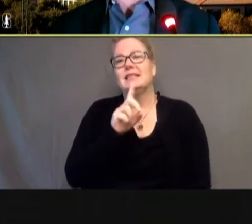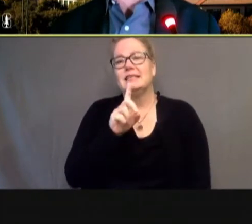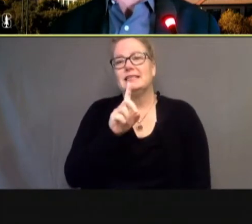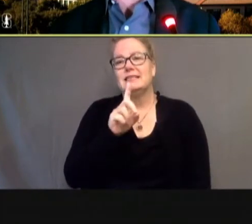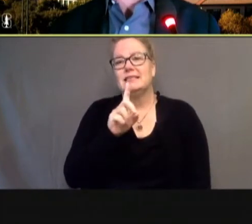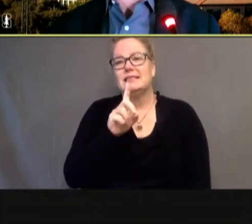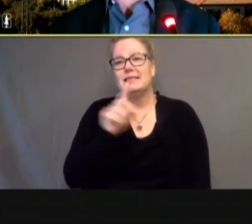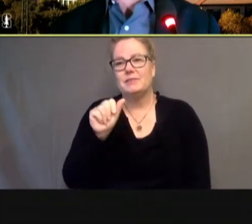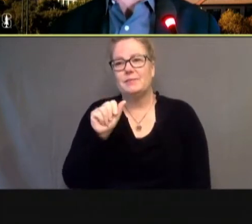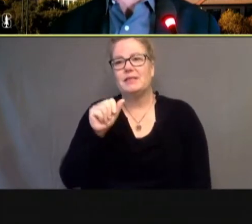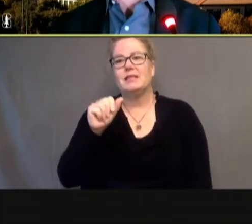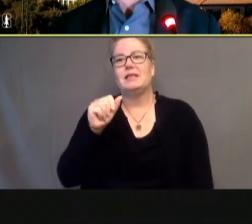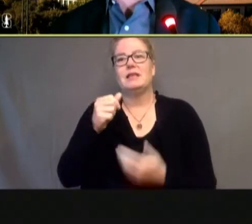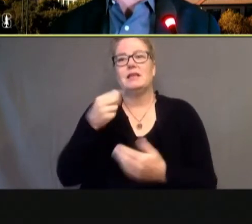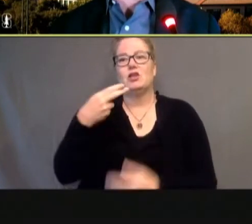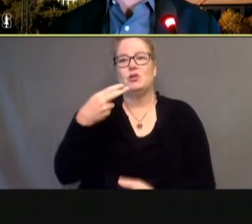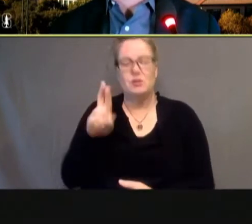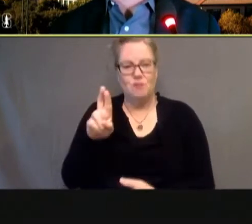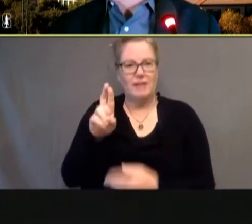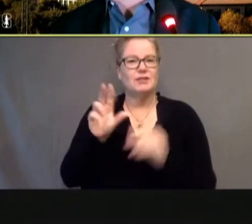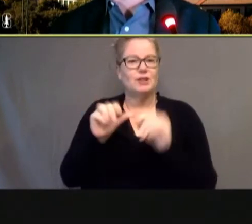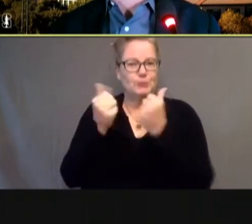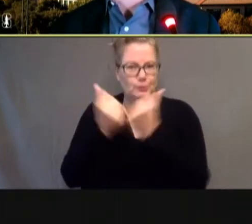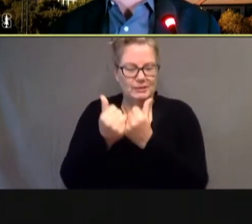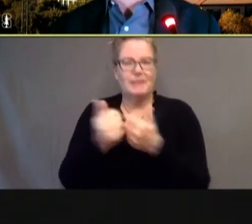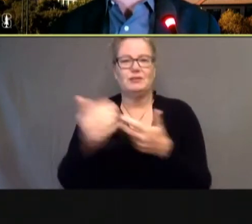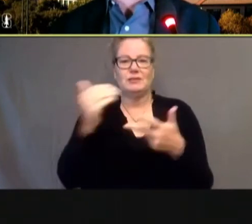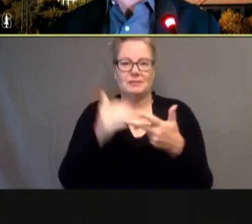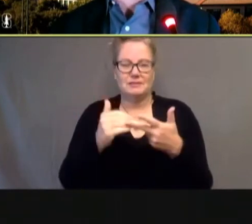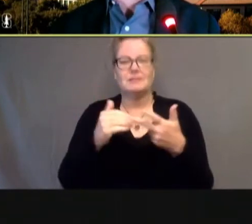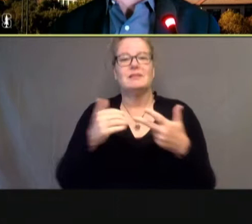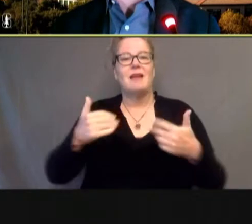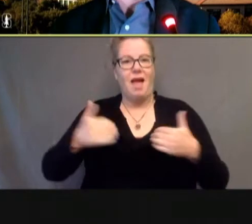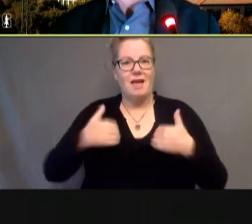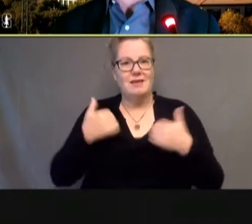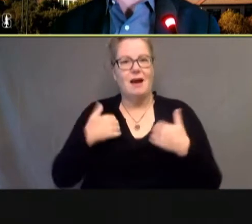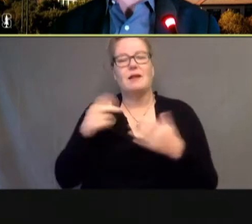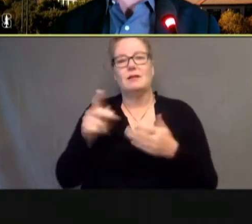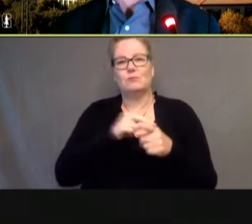the executive board of the New York Urban League Young Professionals and the National